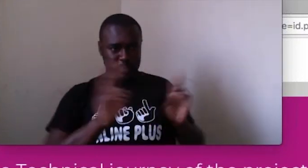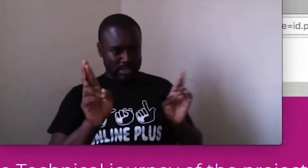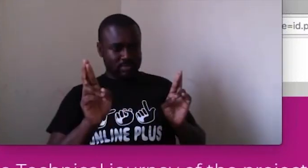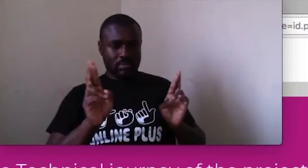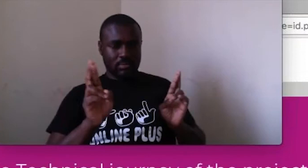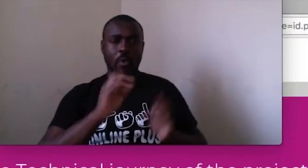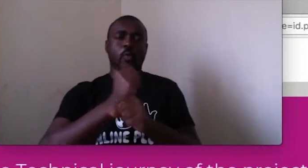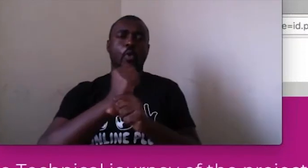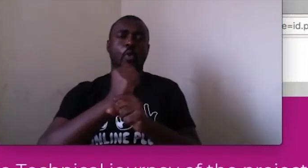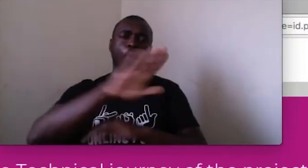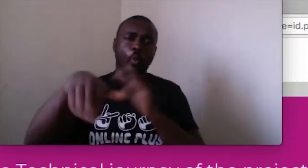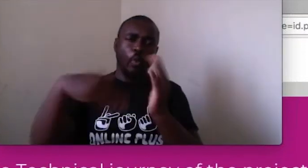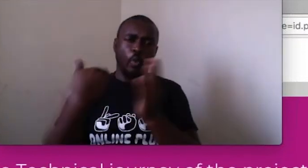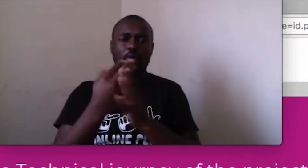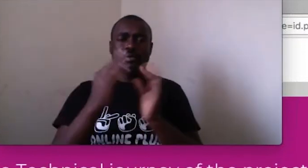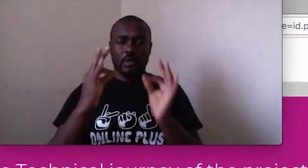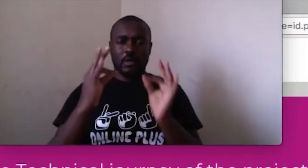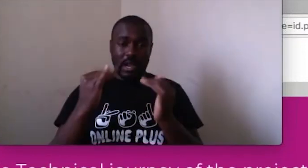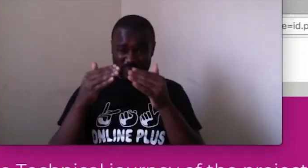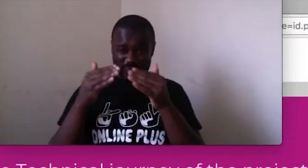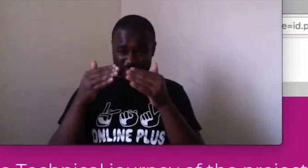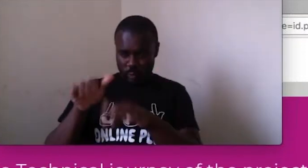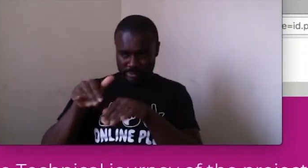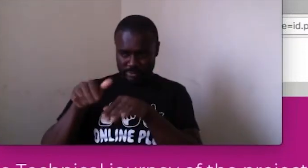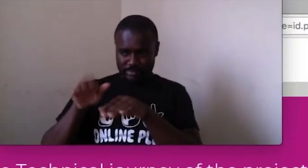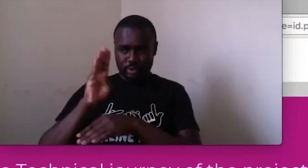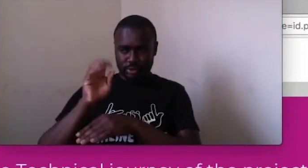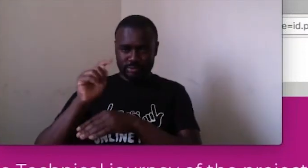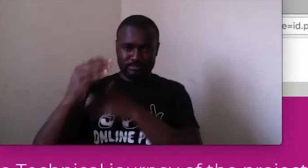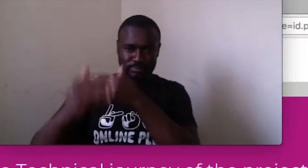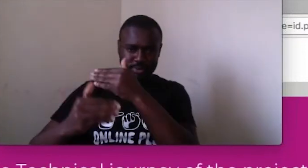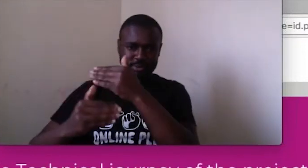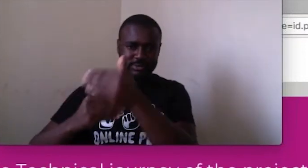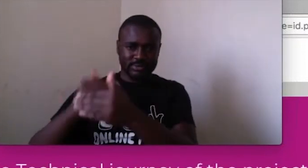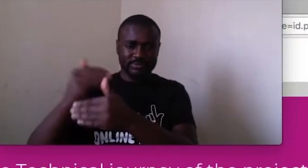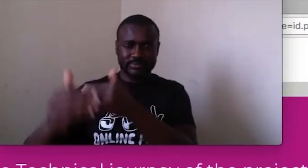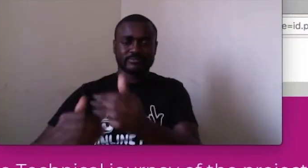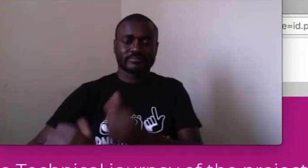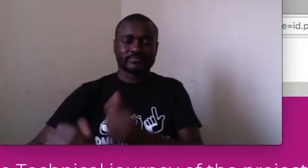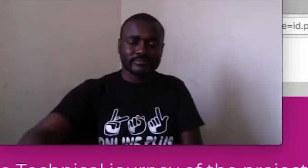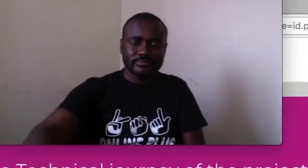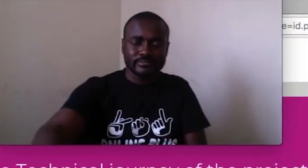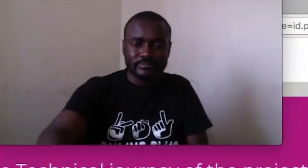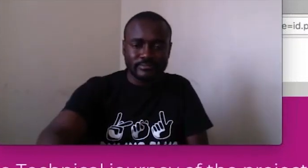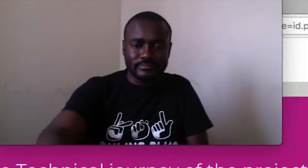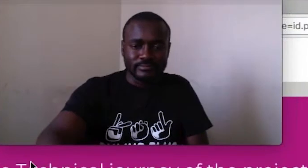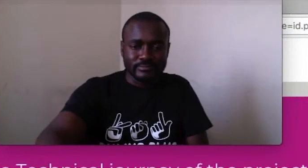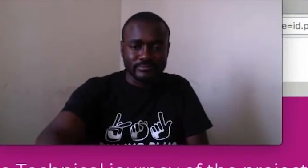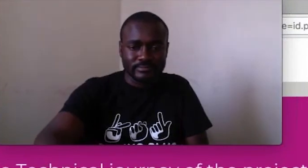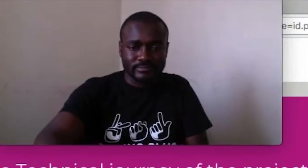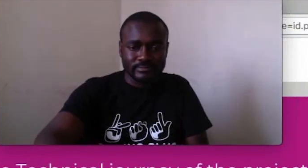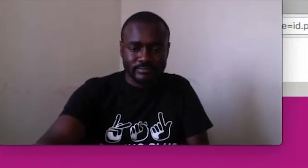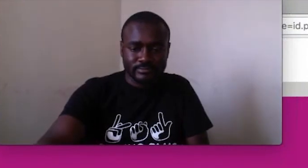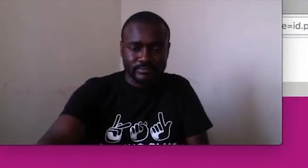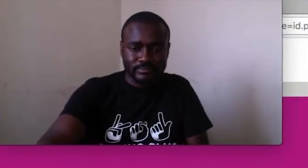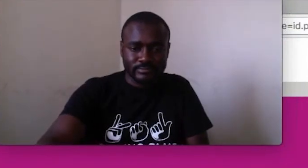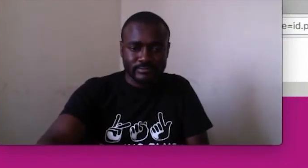I also want the data to be ready So I can focus on those three channels which is also in the process